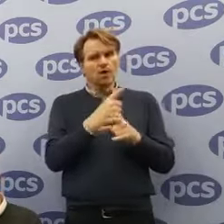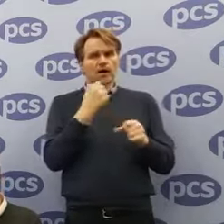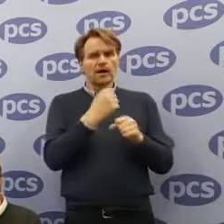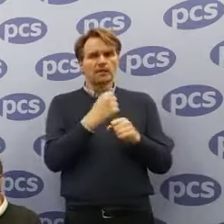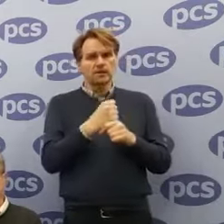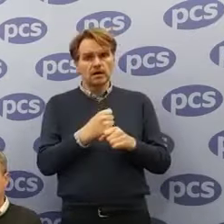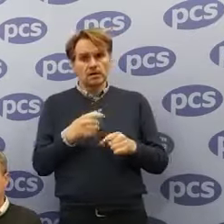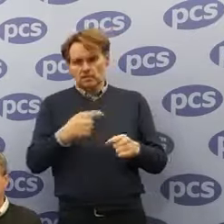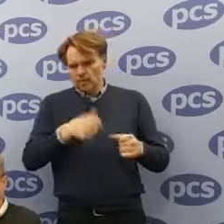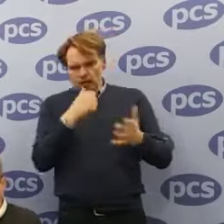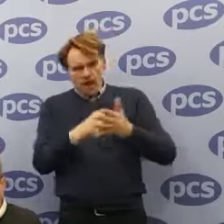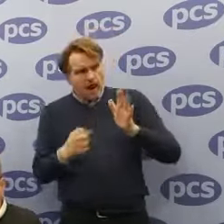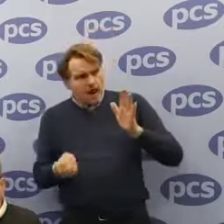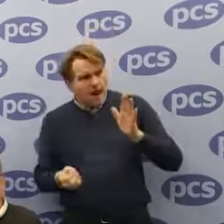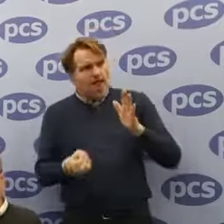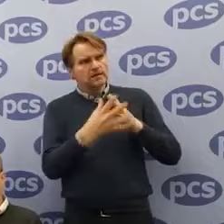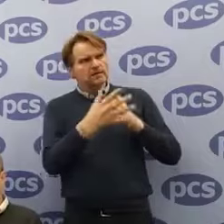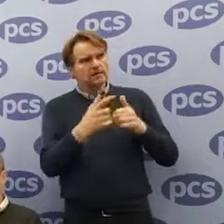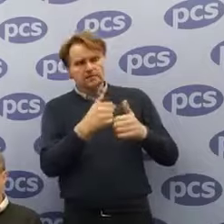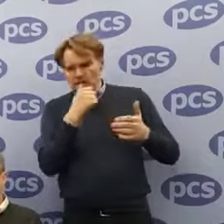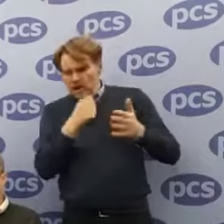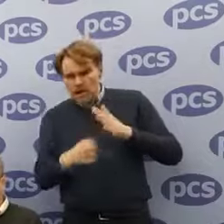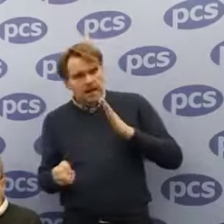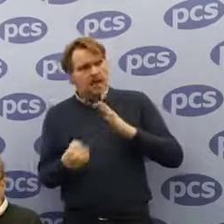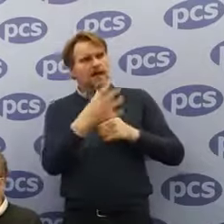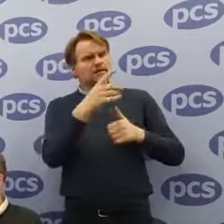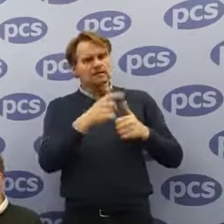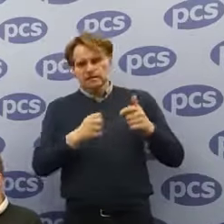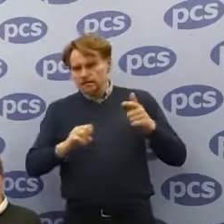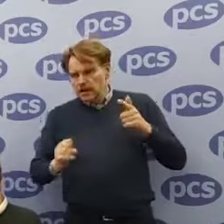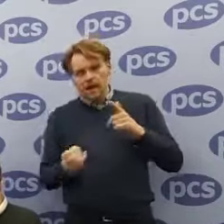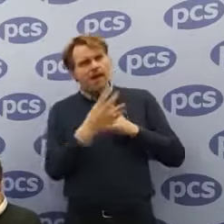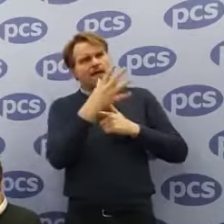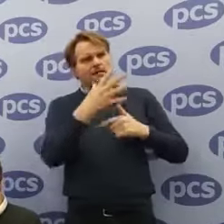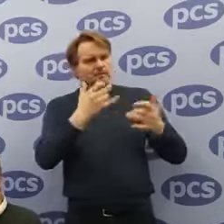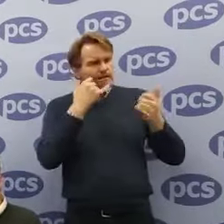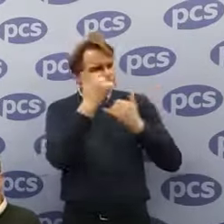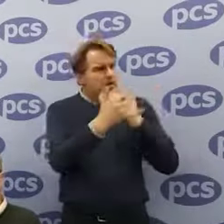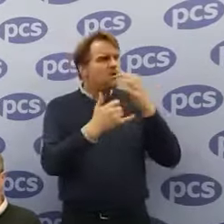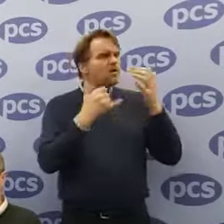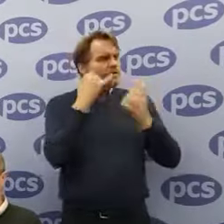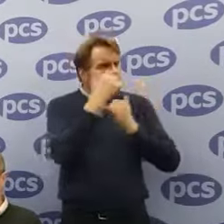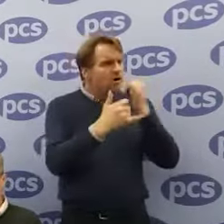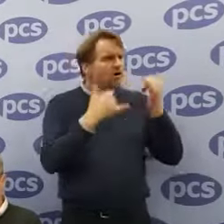letters, we've made phone calls, but I am now finally pleased to report that we do